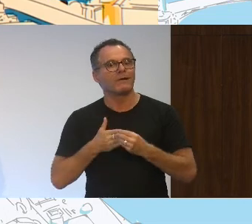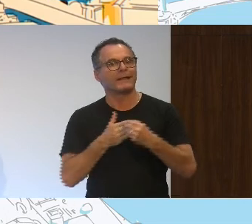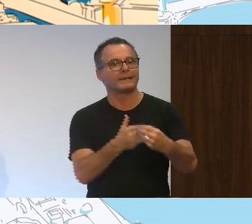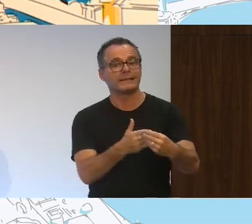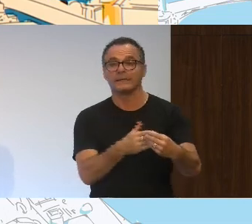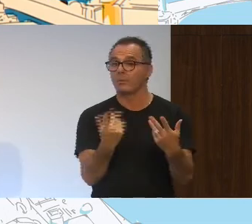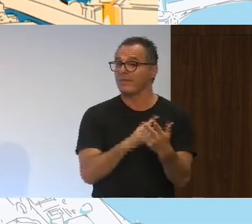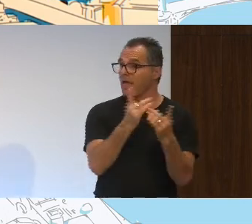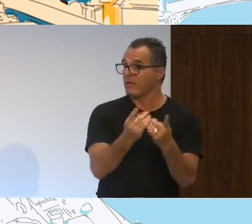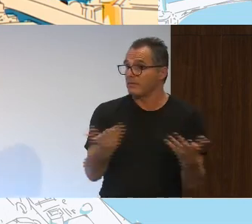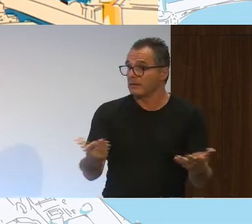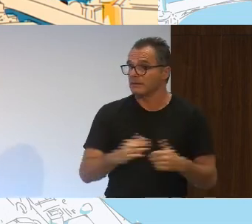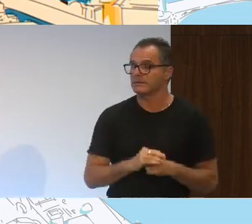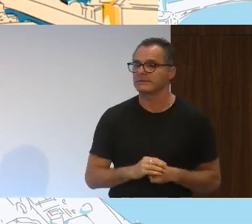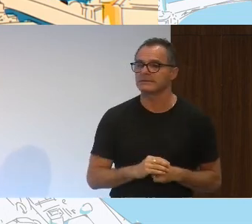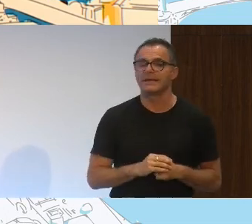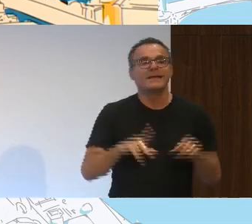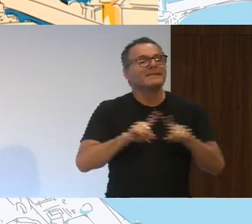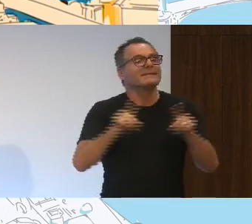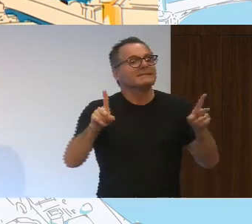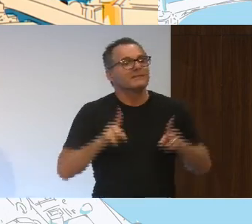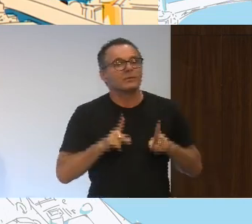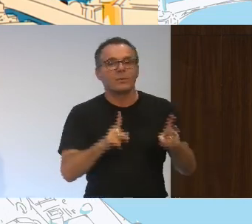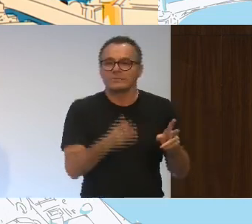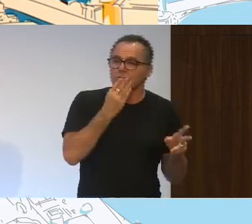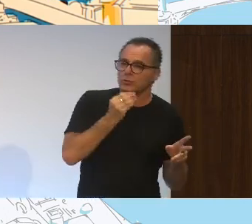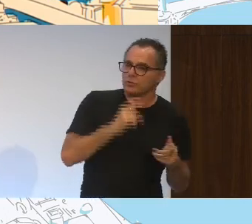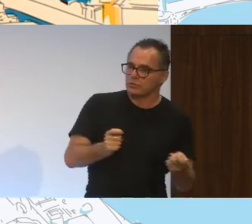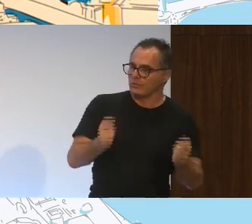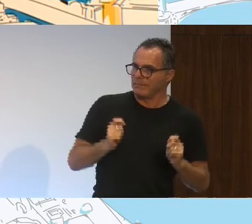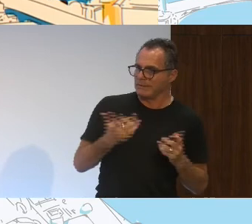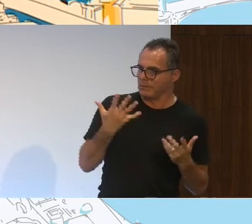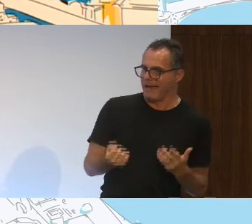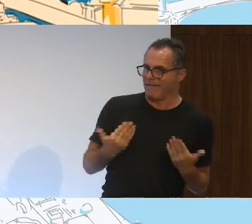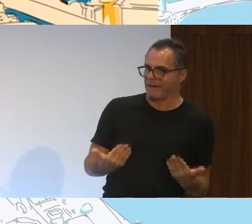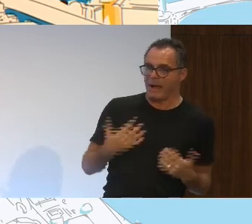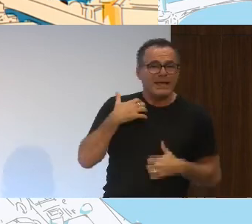And there'll be different ways to use the treatments we have now. There's some interesting things that are being explored.